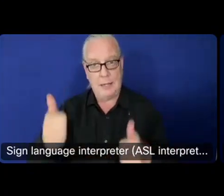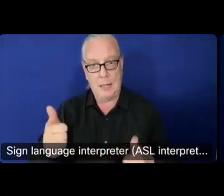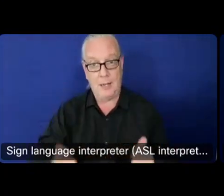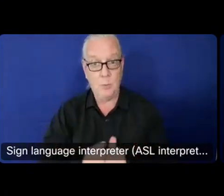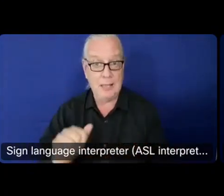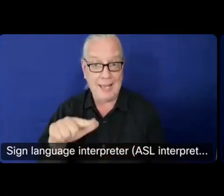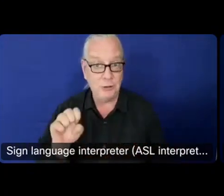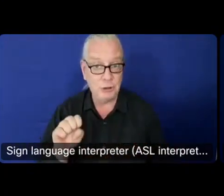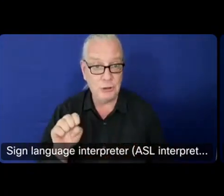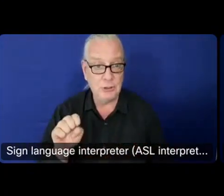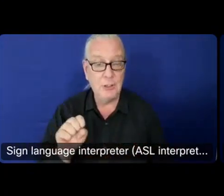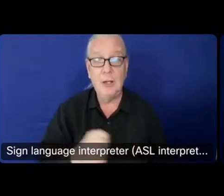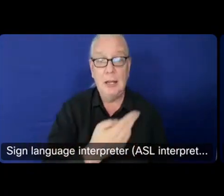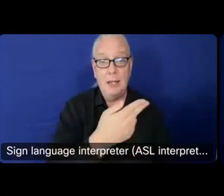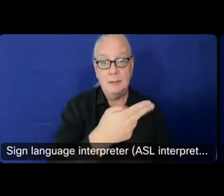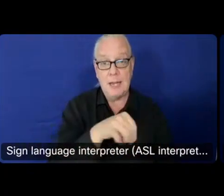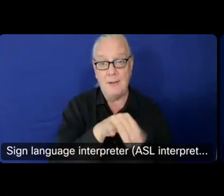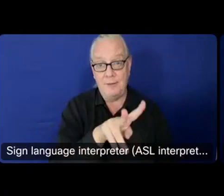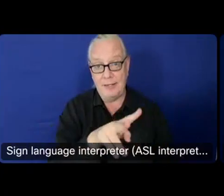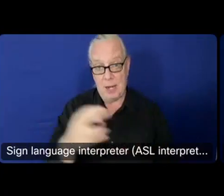associated neurocognitive disorder, which is also known as